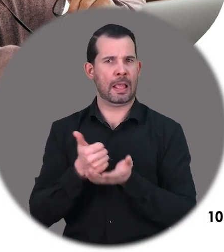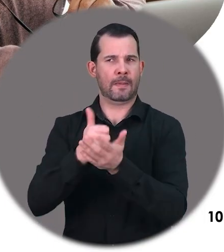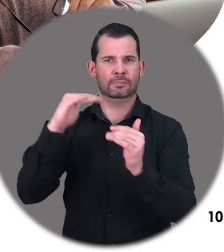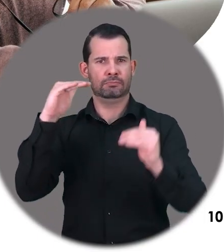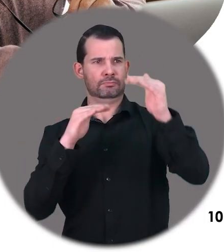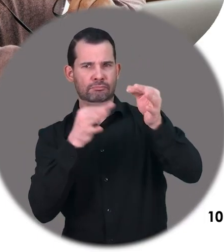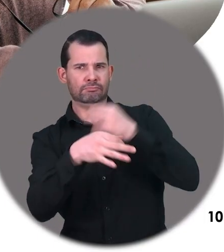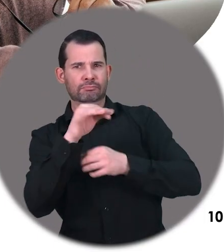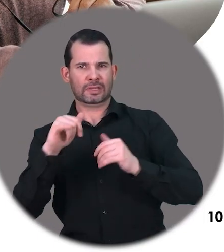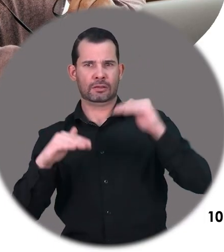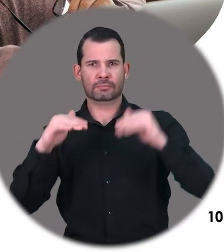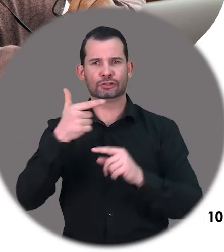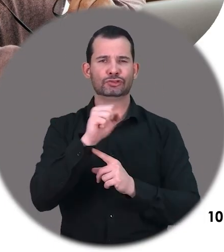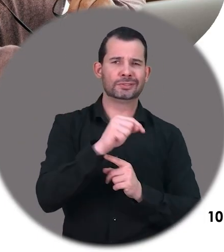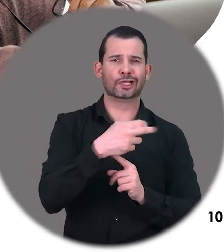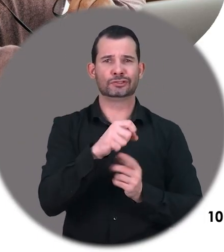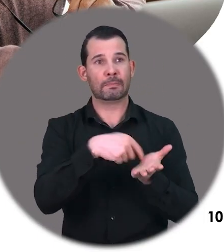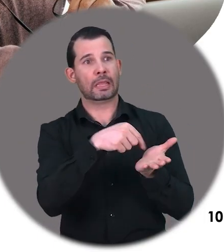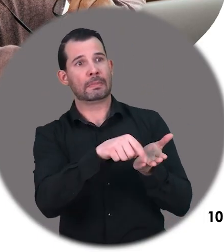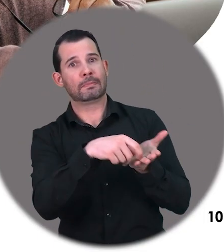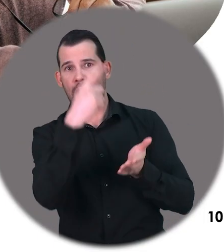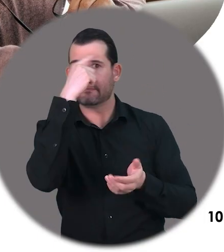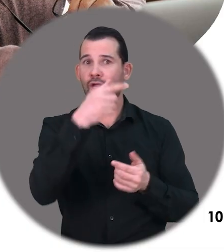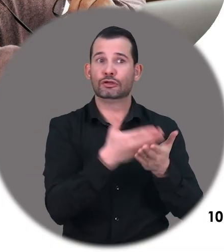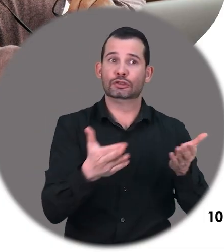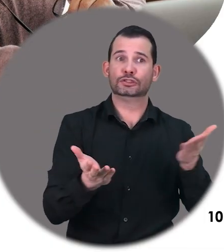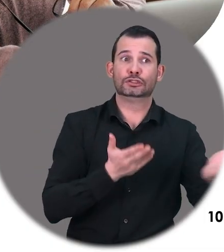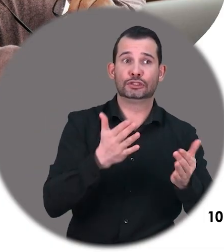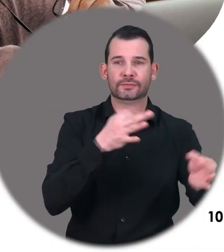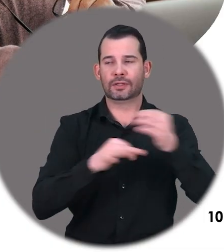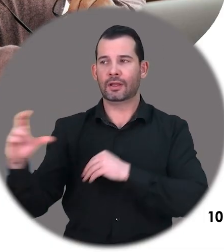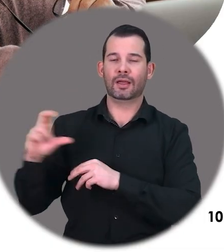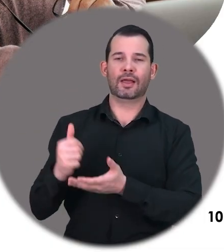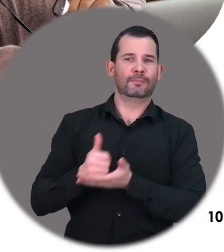It helps offset the GST or HST they pay on goods and services.